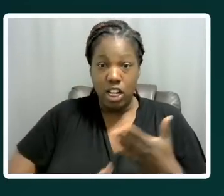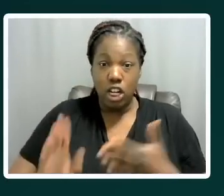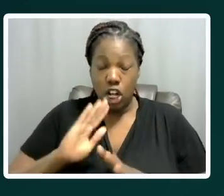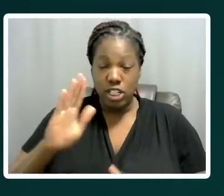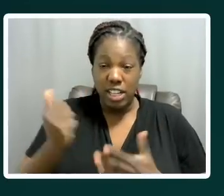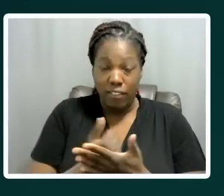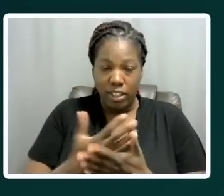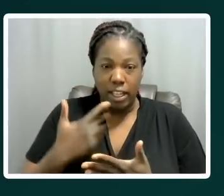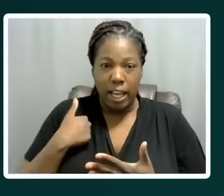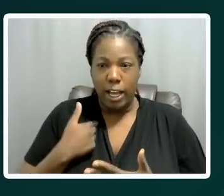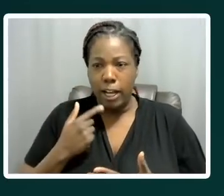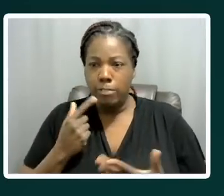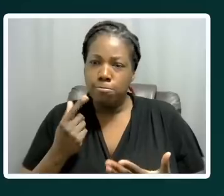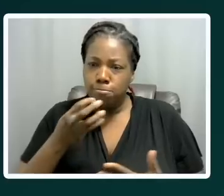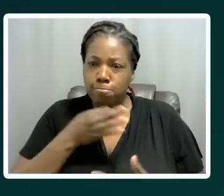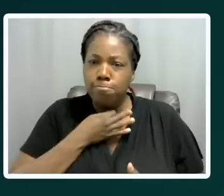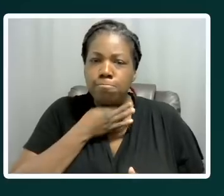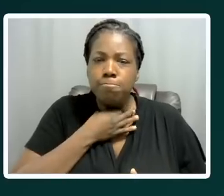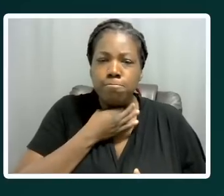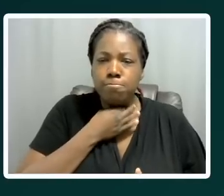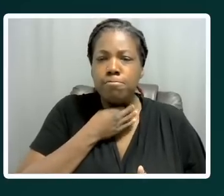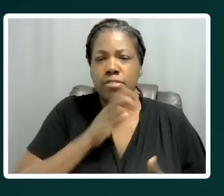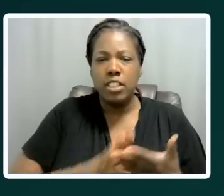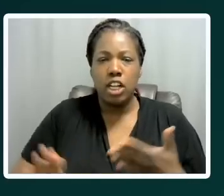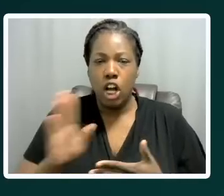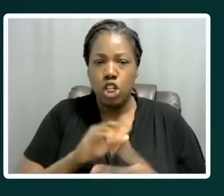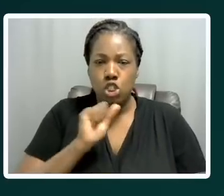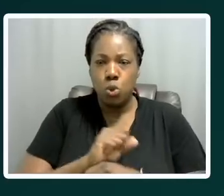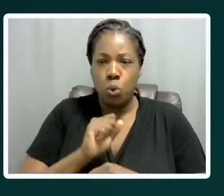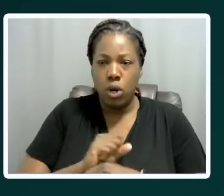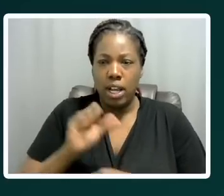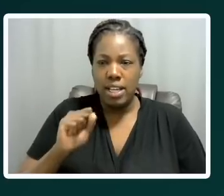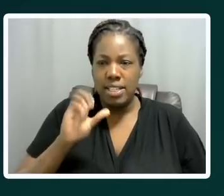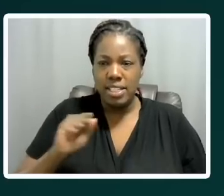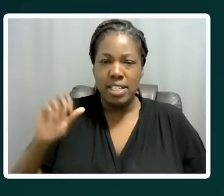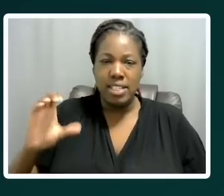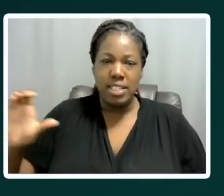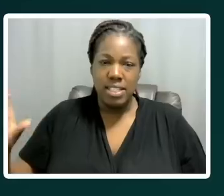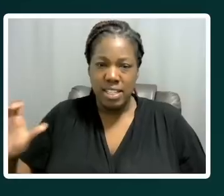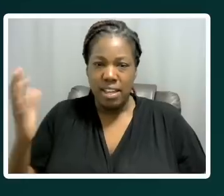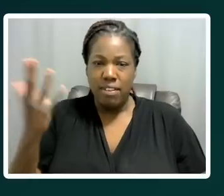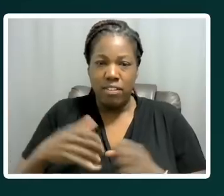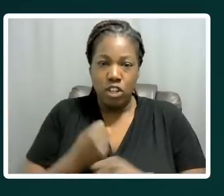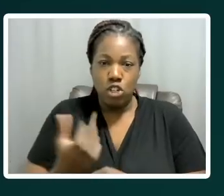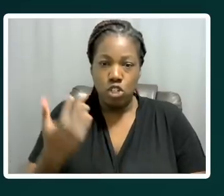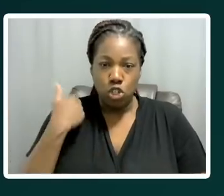the SSEC five years ago, developing scientific educational games and illustrations for students.